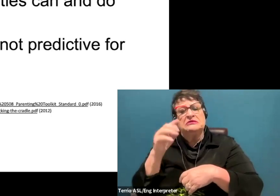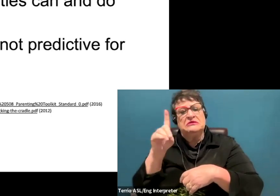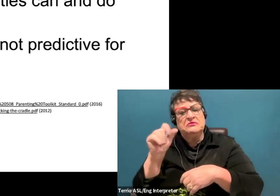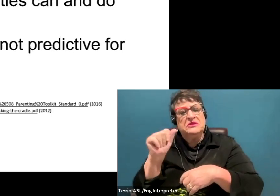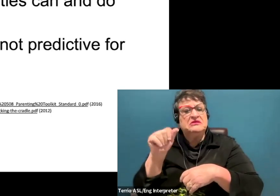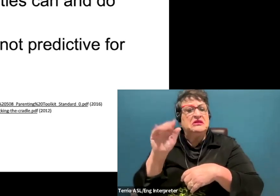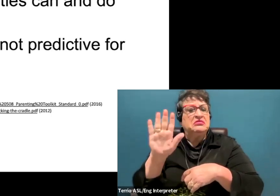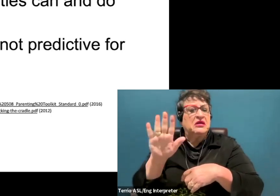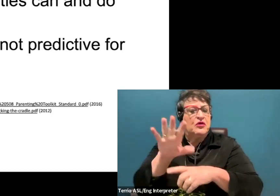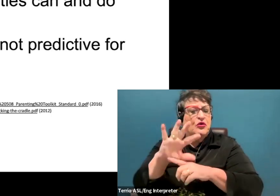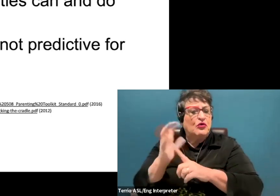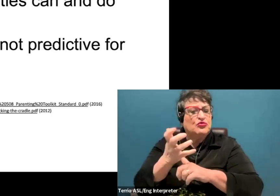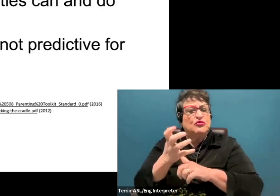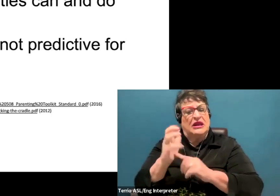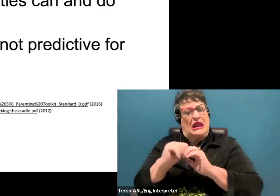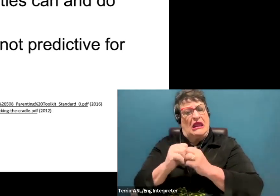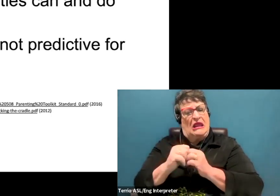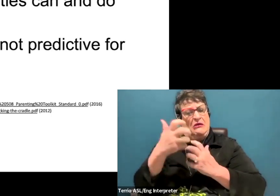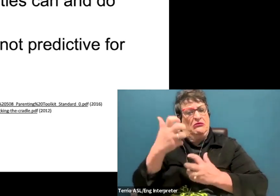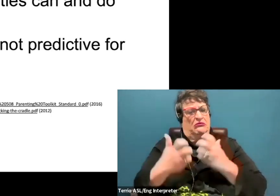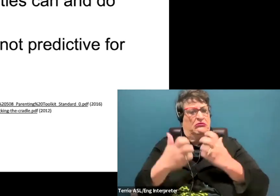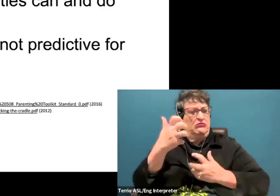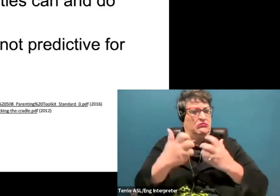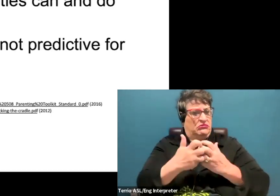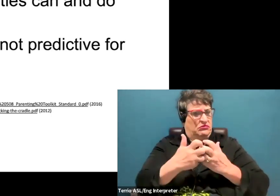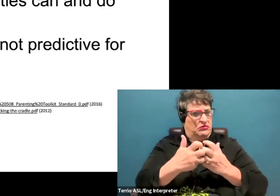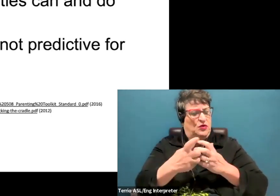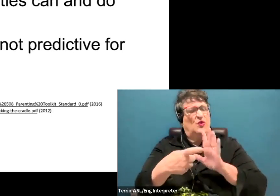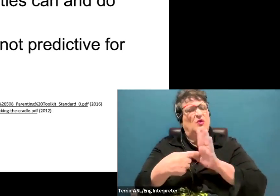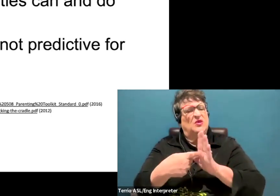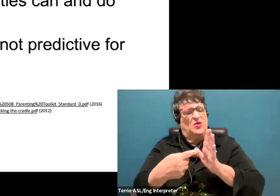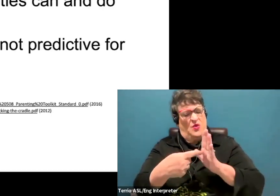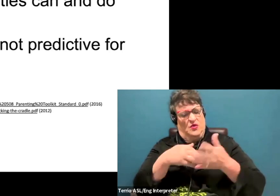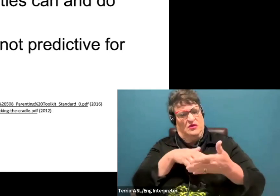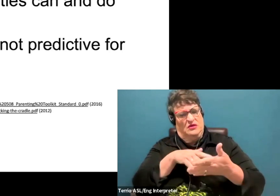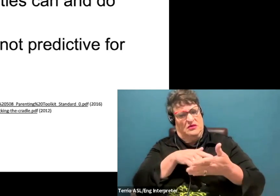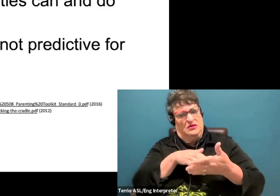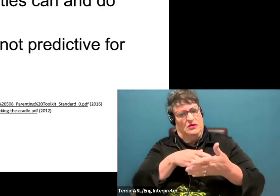And we also have high quality studies that show that when you control for disability alone,